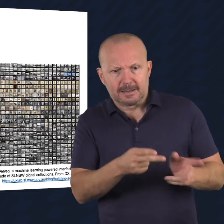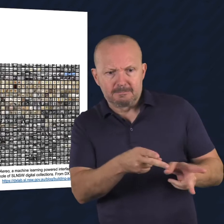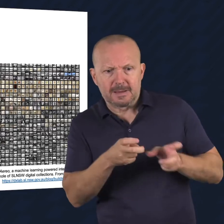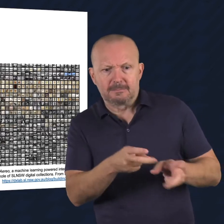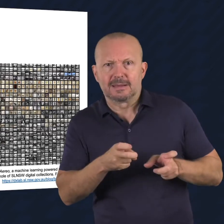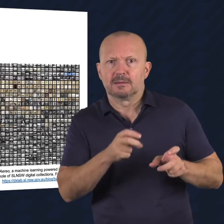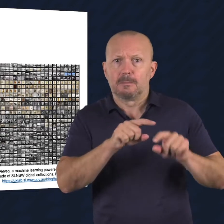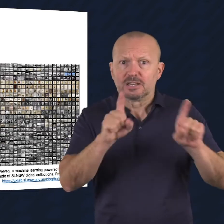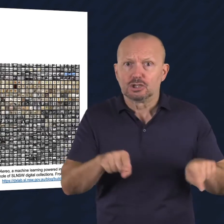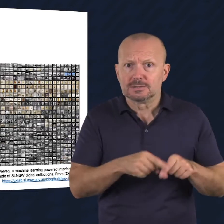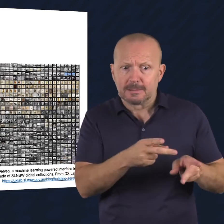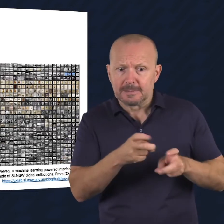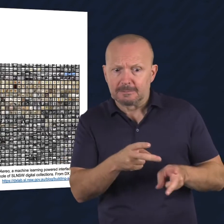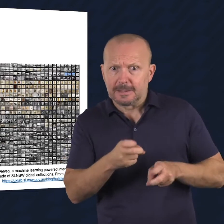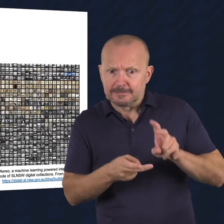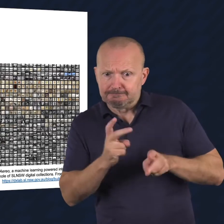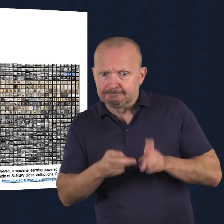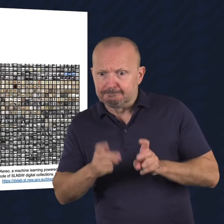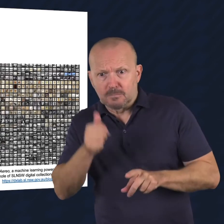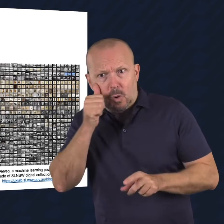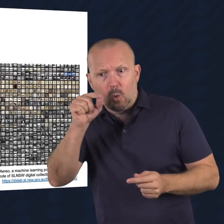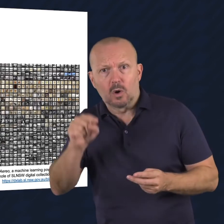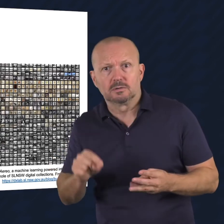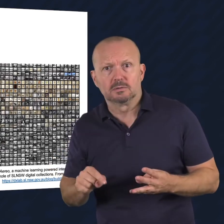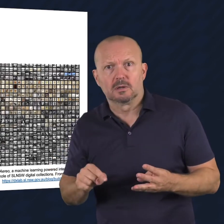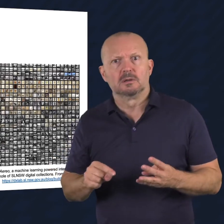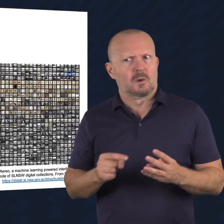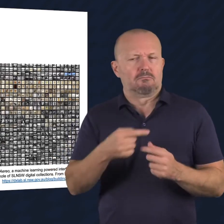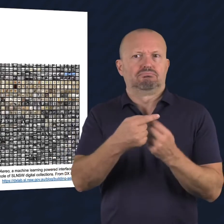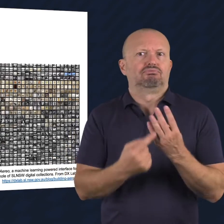These new forms of use and user broaden our awareness of the ways that